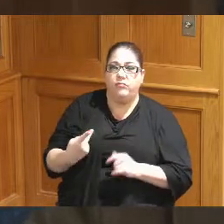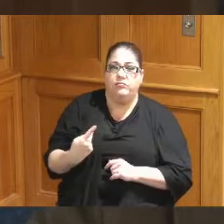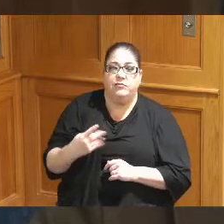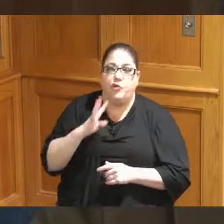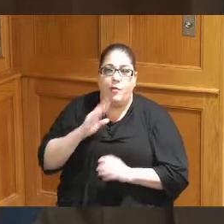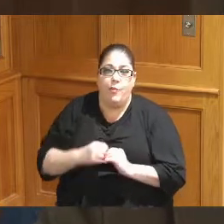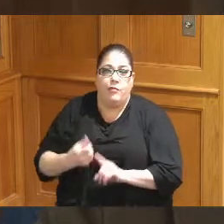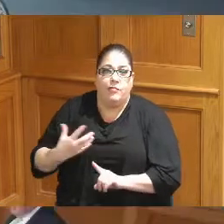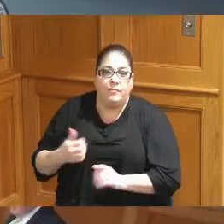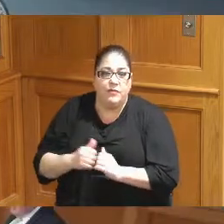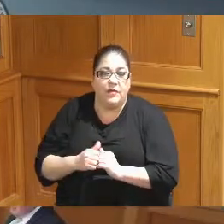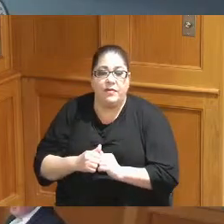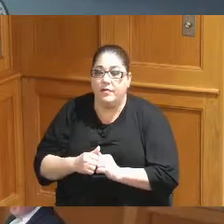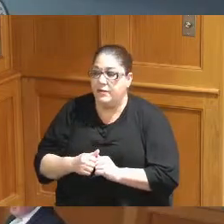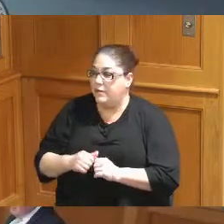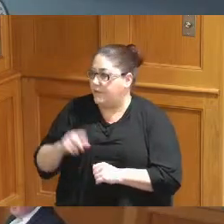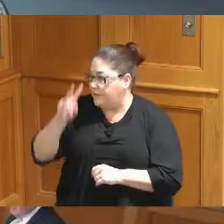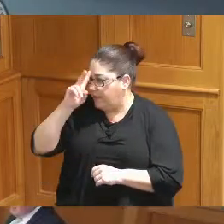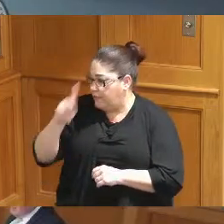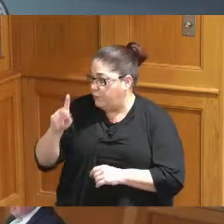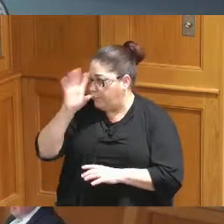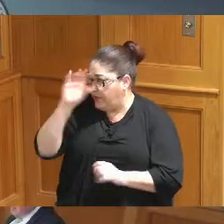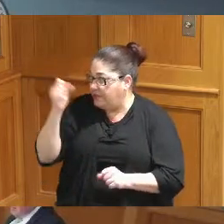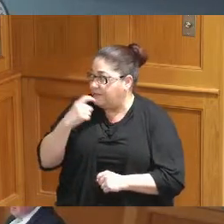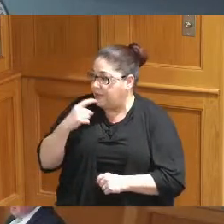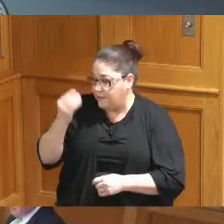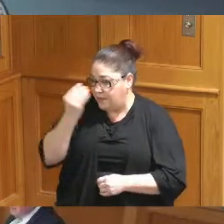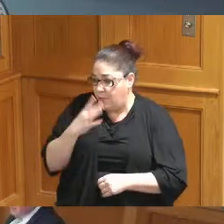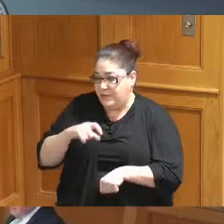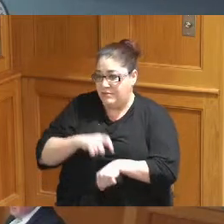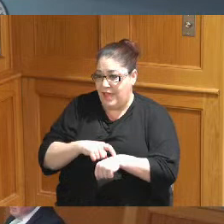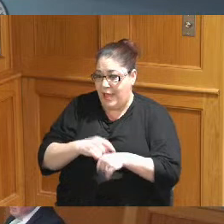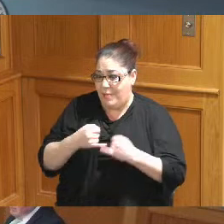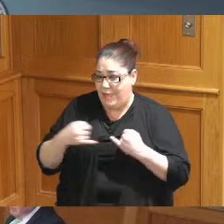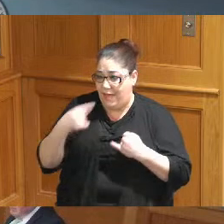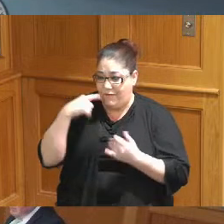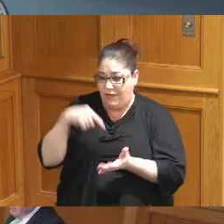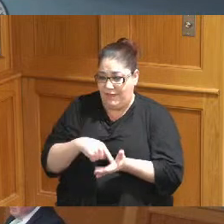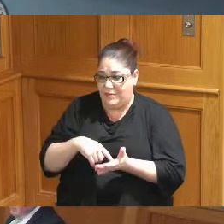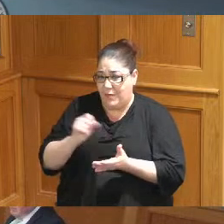yeah and Mark will you let us know what the timeline I would just want to make sure if it